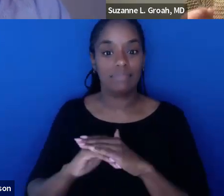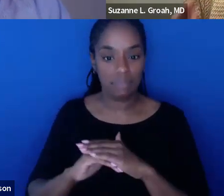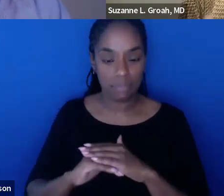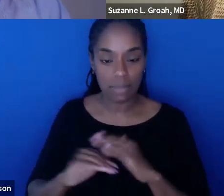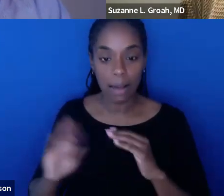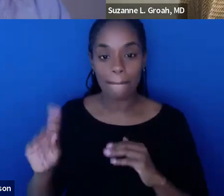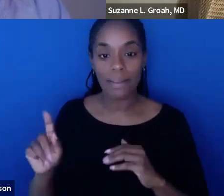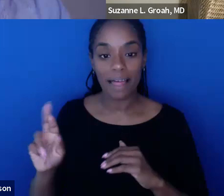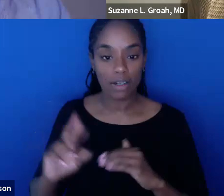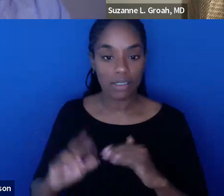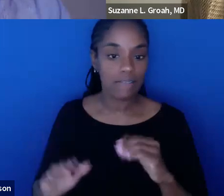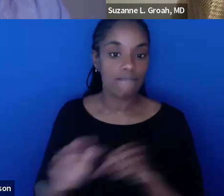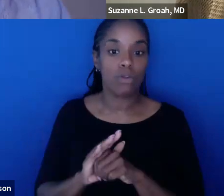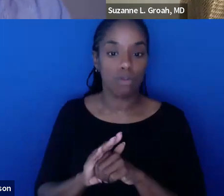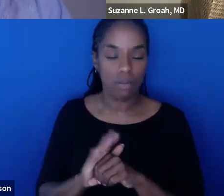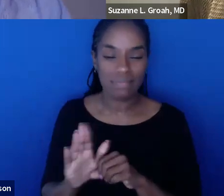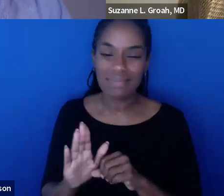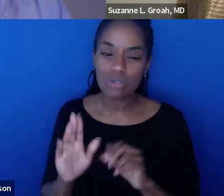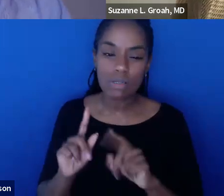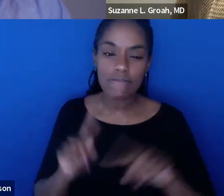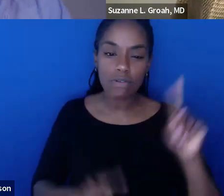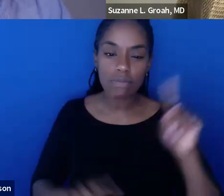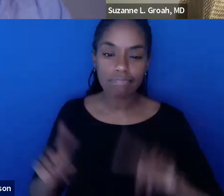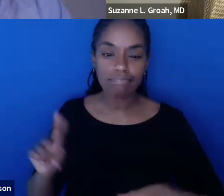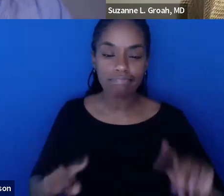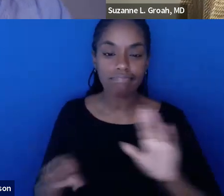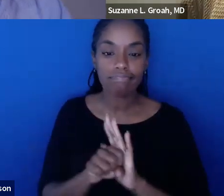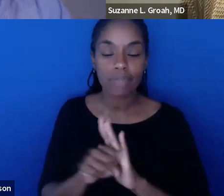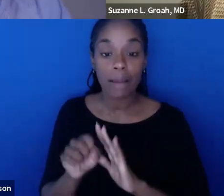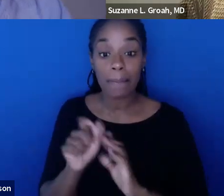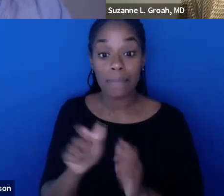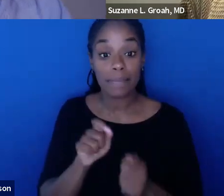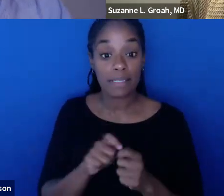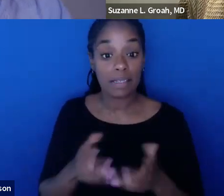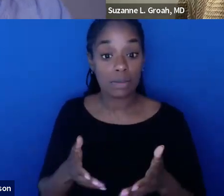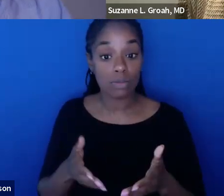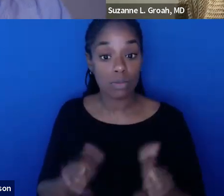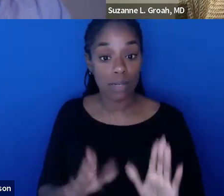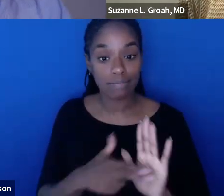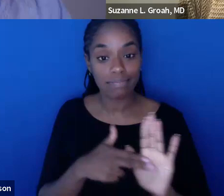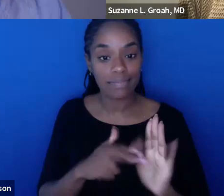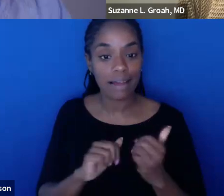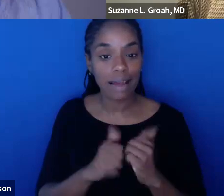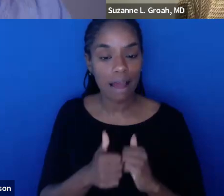But really the precise way of diagnosing neurogenic bladder is with a test called urodynamics.